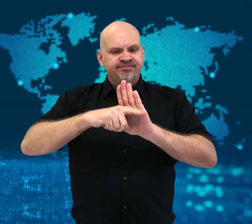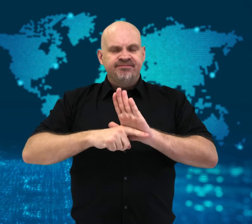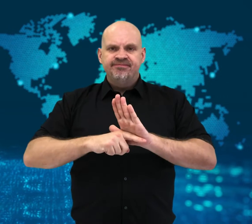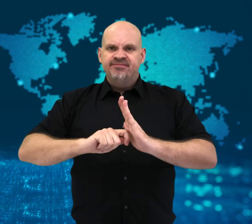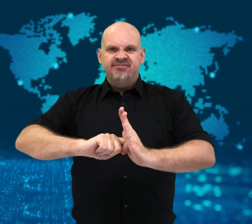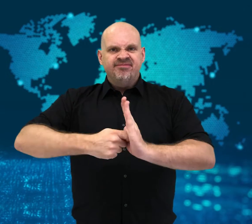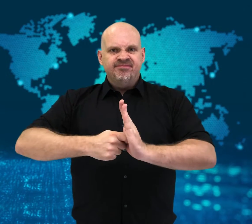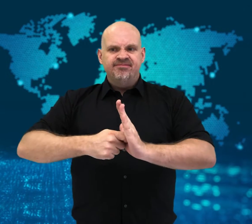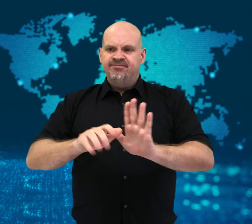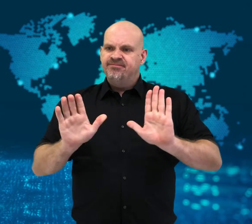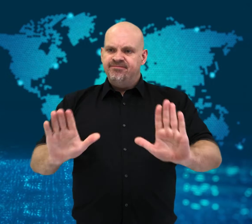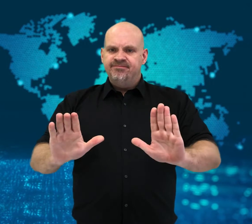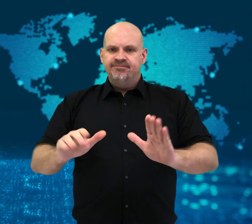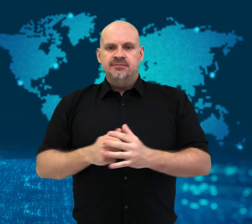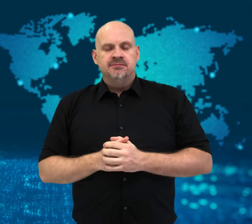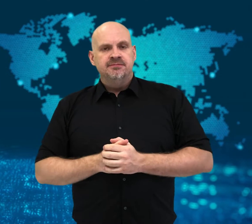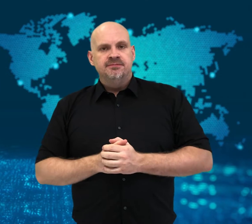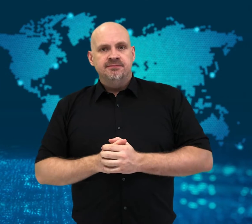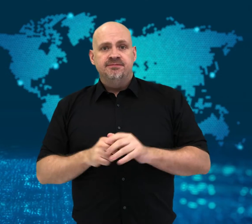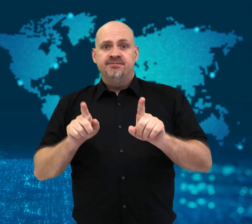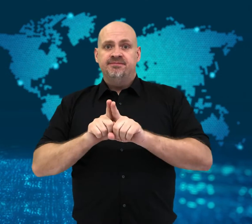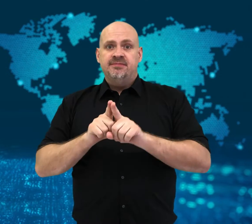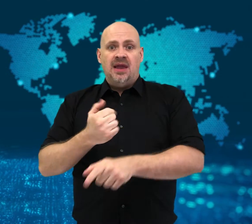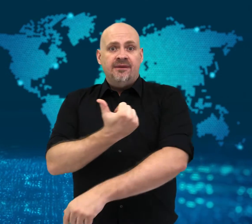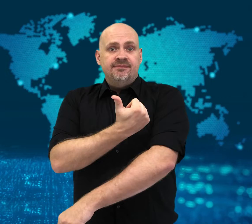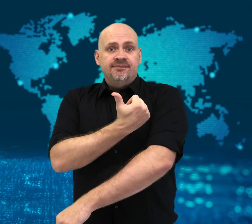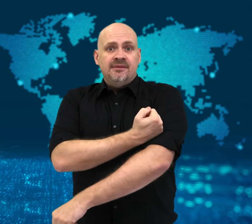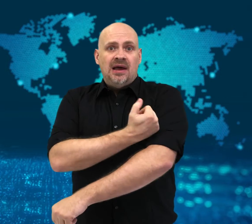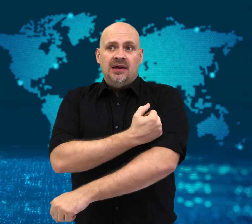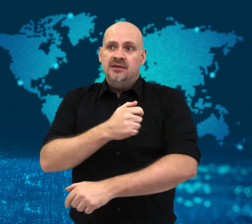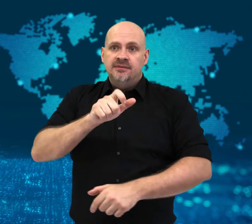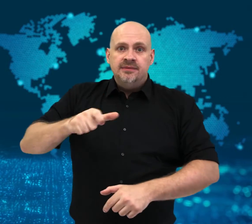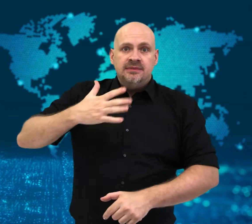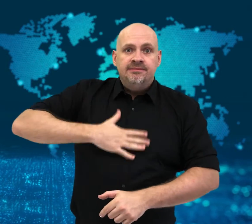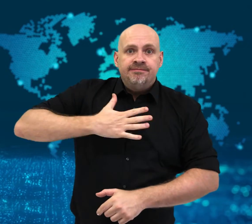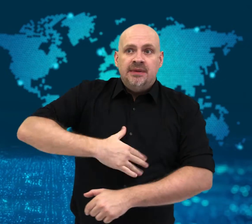The demand for vaccines has surged.